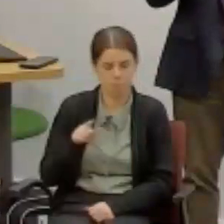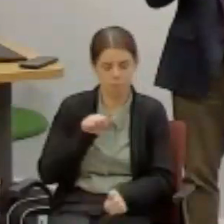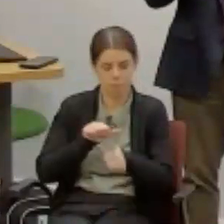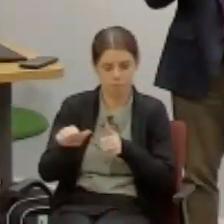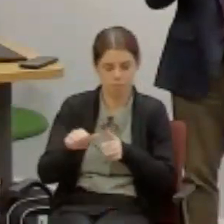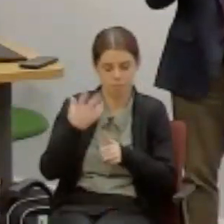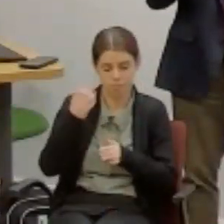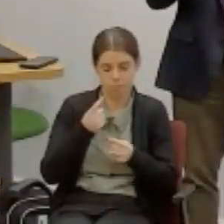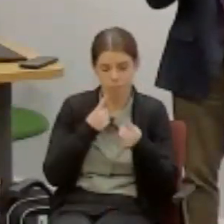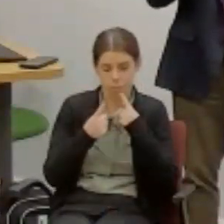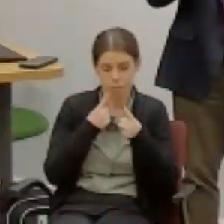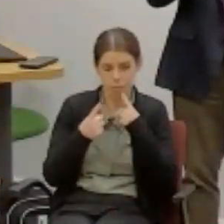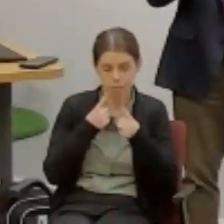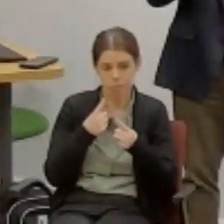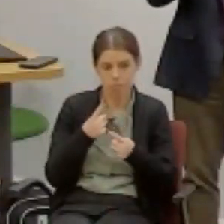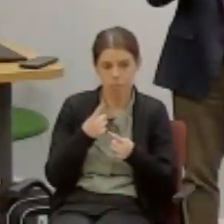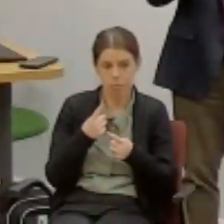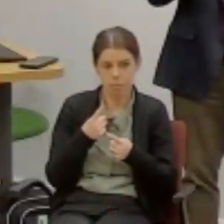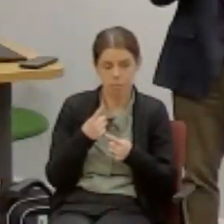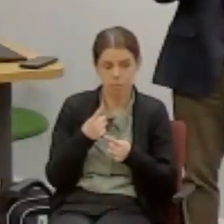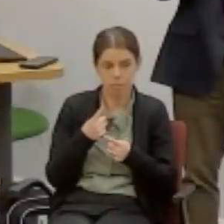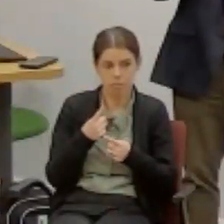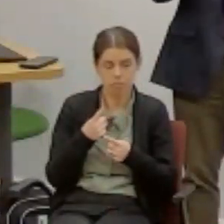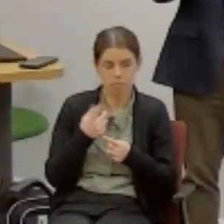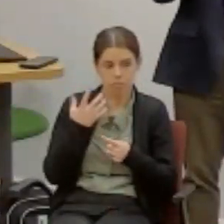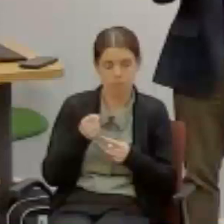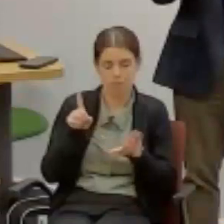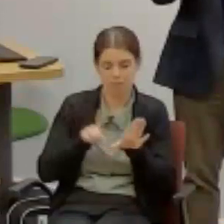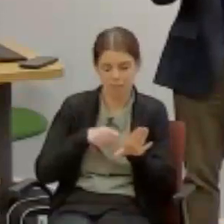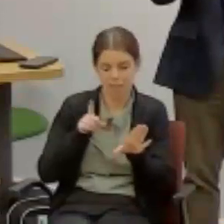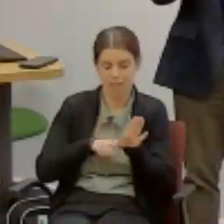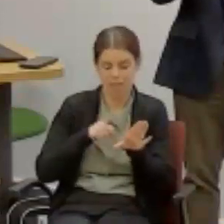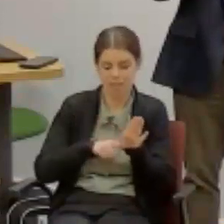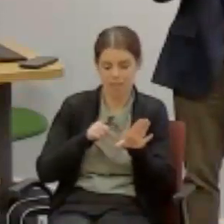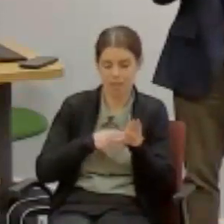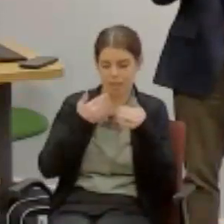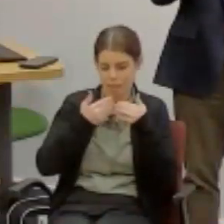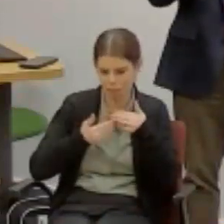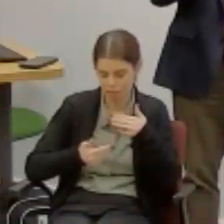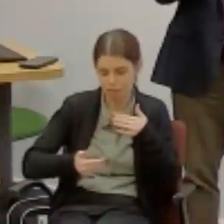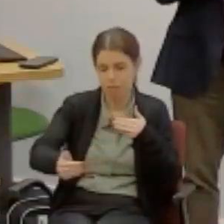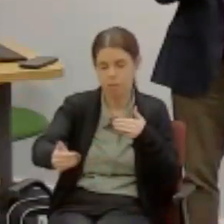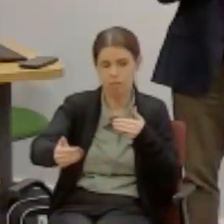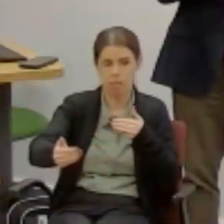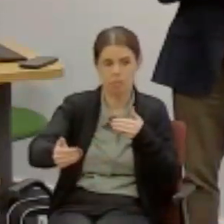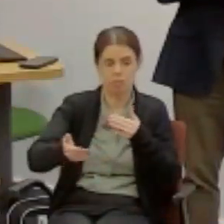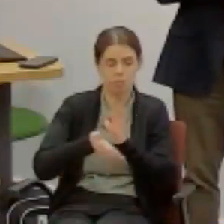The best metric we still have, unfortunately is just years of exposure as a as a as a surrogate there.